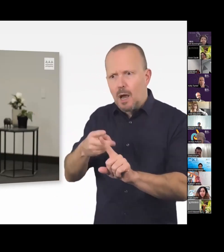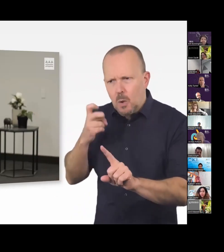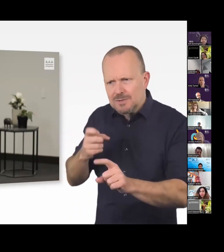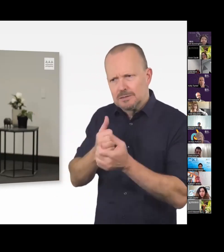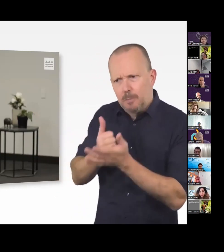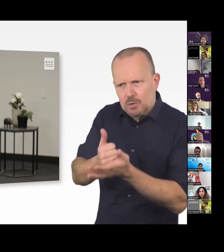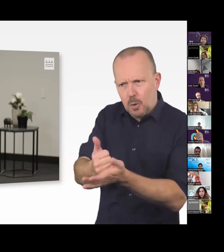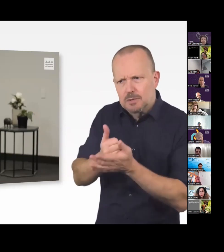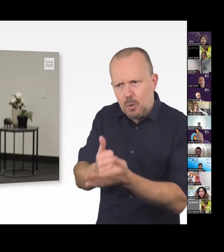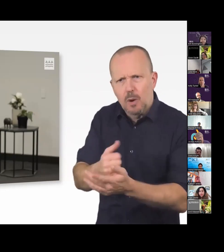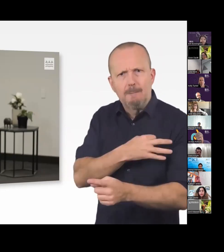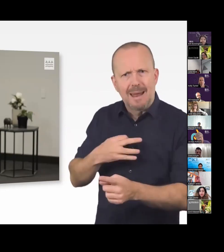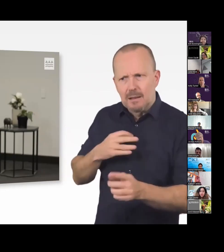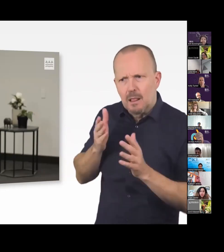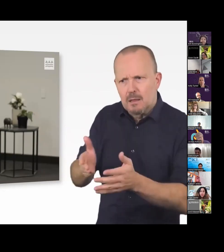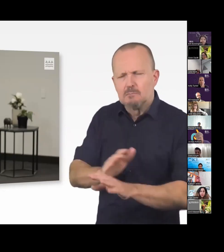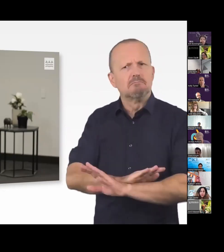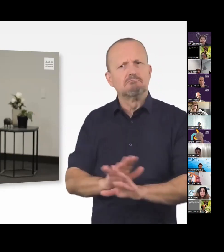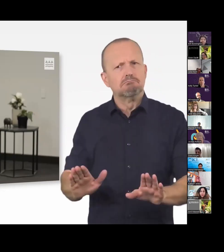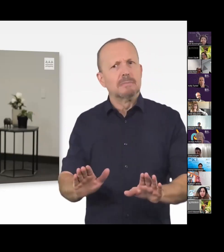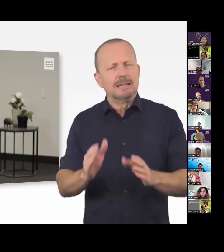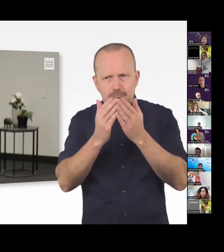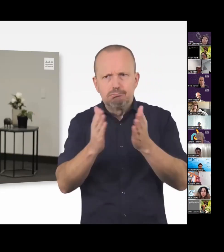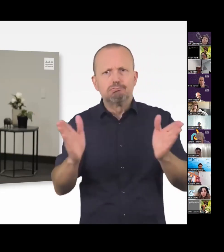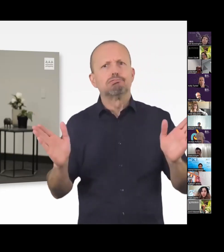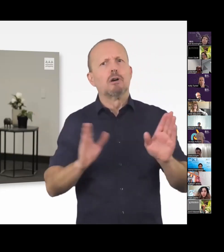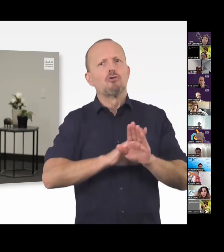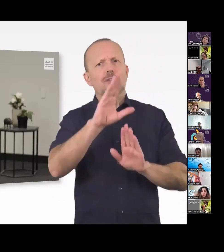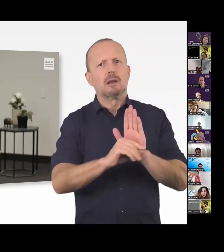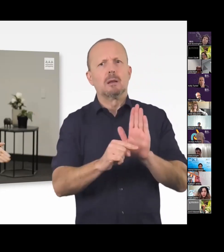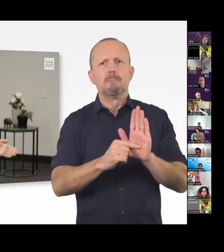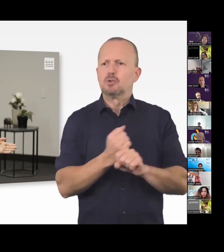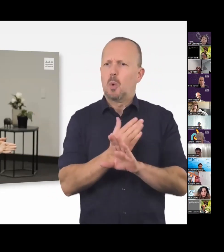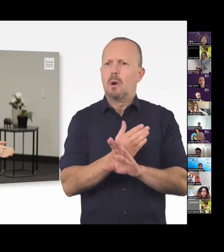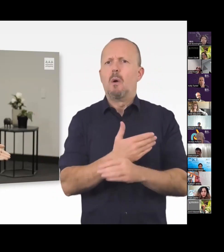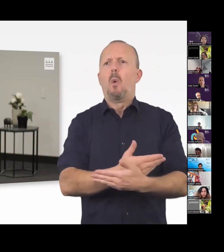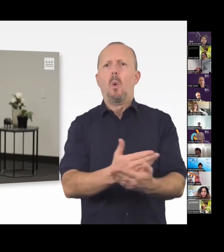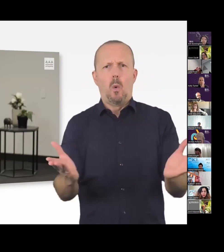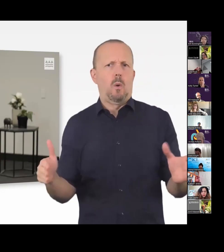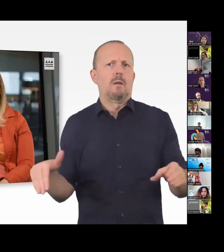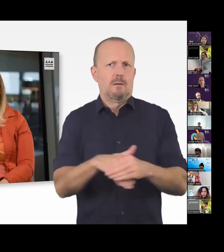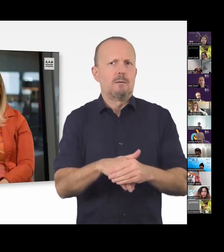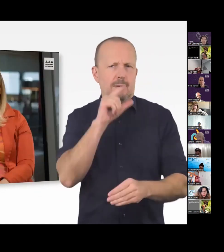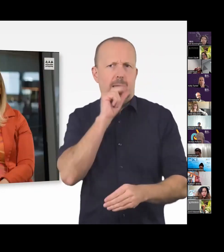"We support the people who have a diagnosis." It's about ensuring that there's room for everyone in that curriculum.